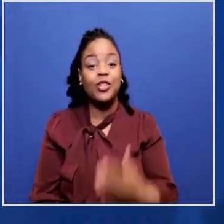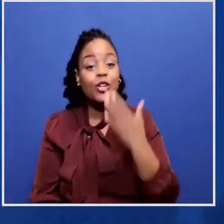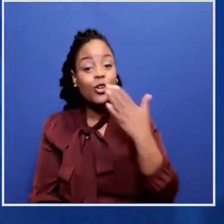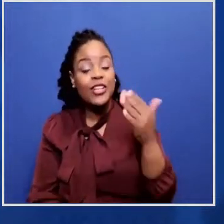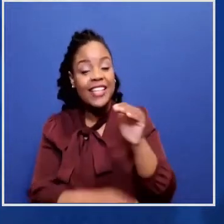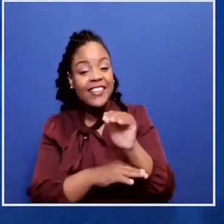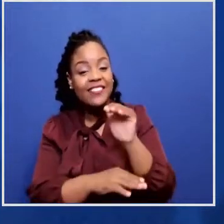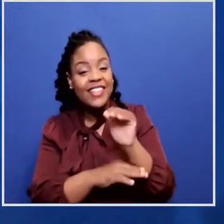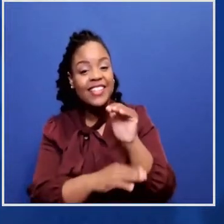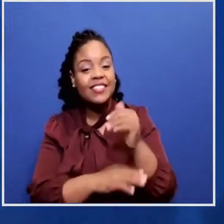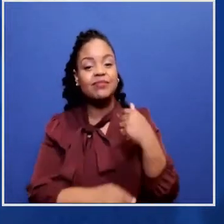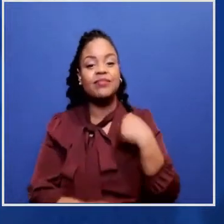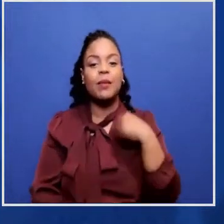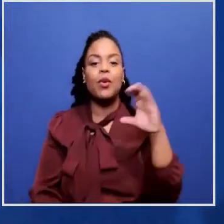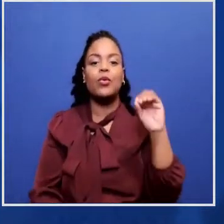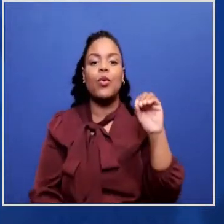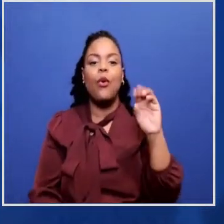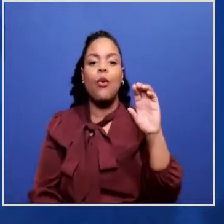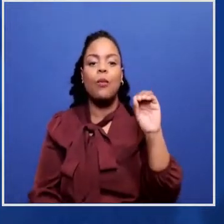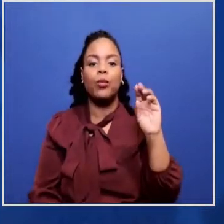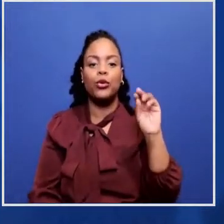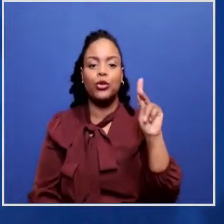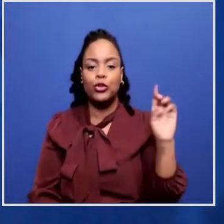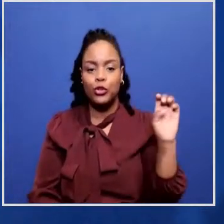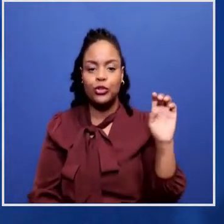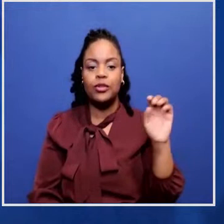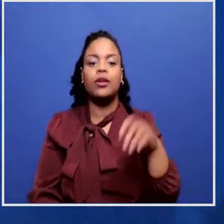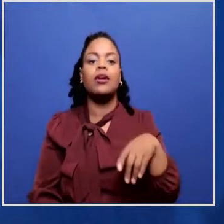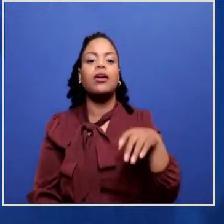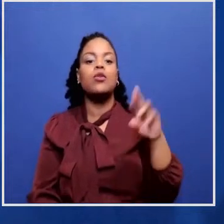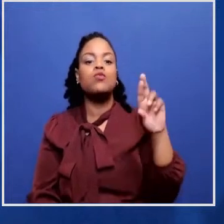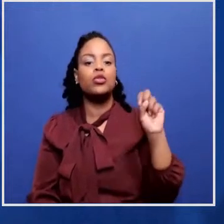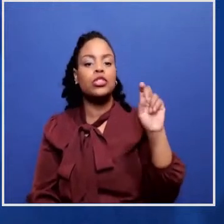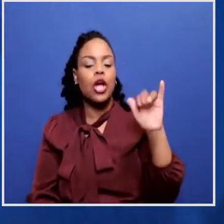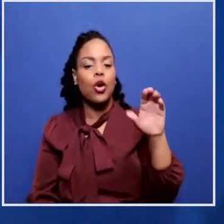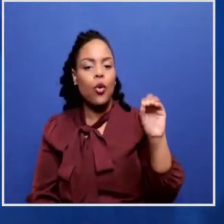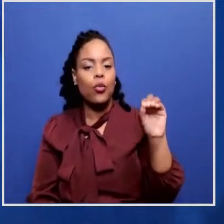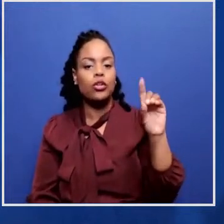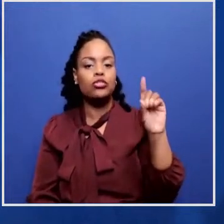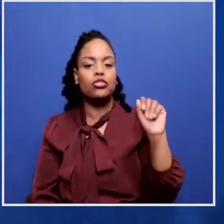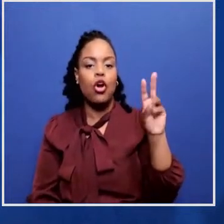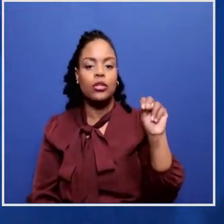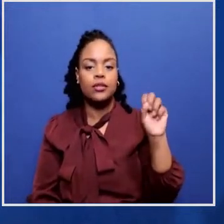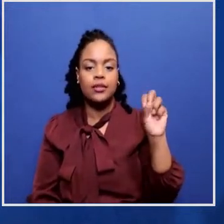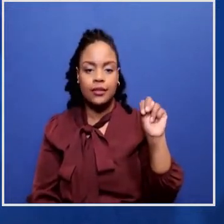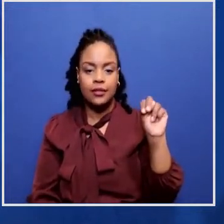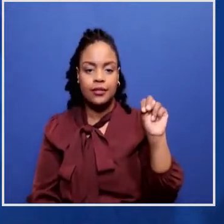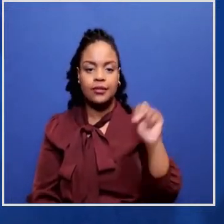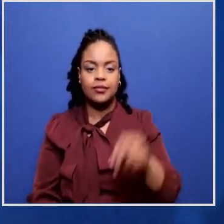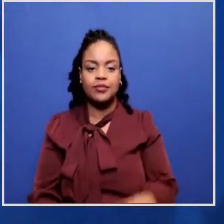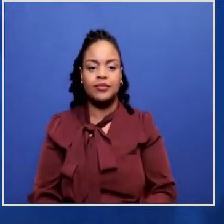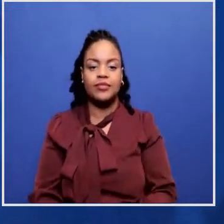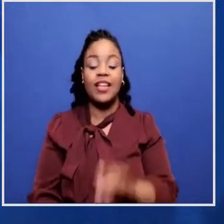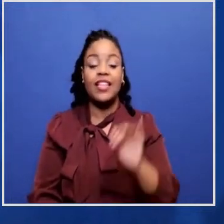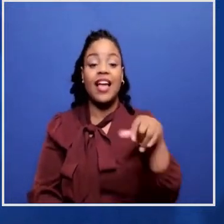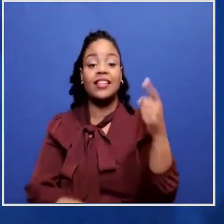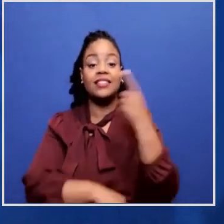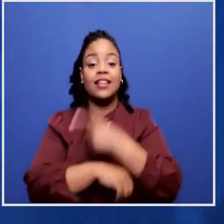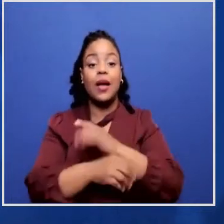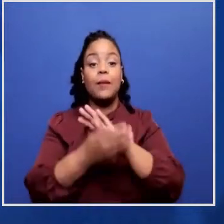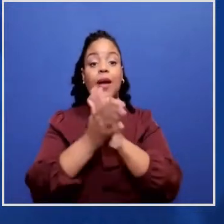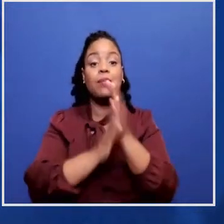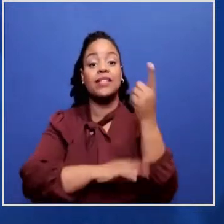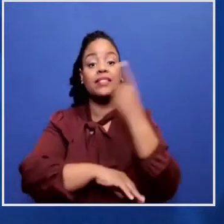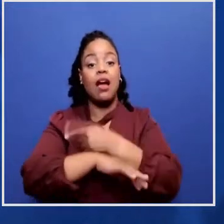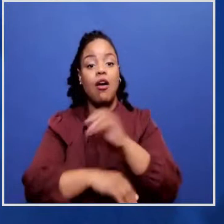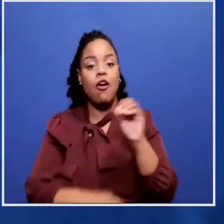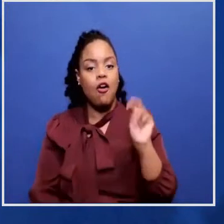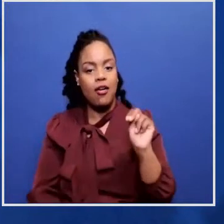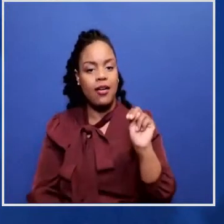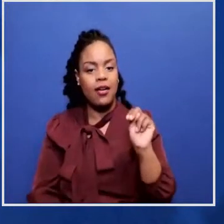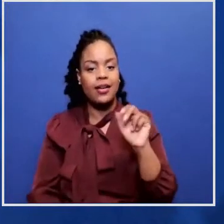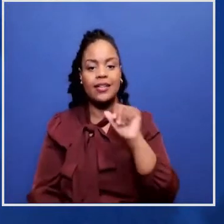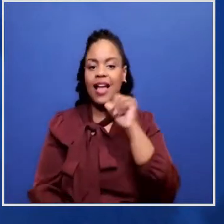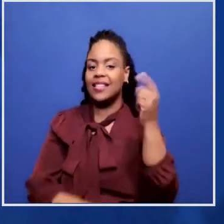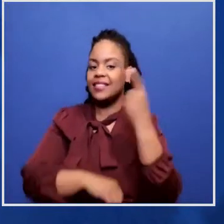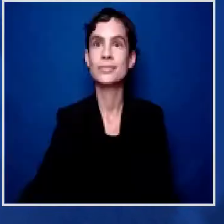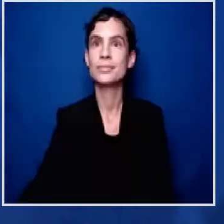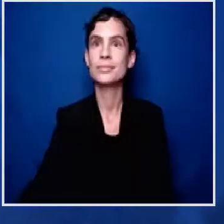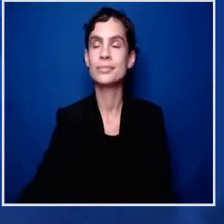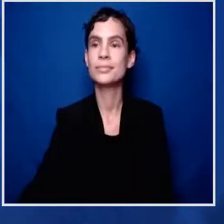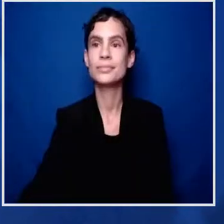SENATOR, CORY BOOKER --